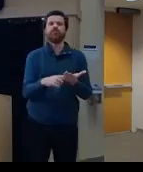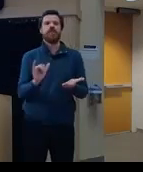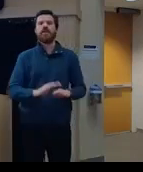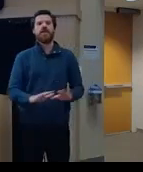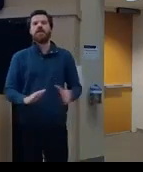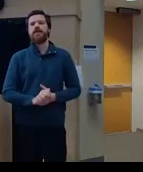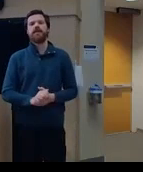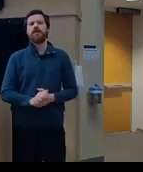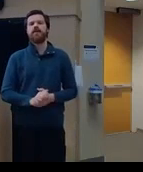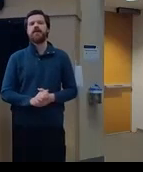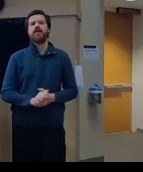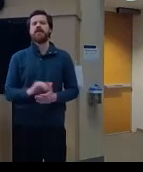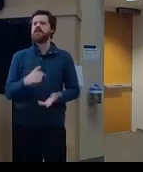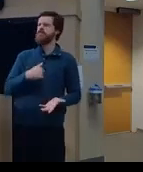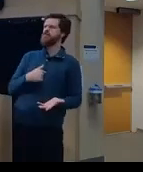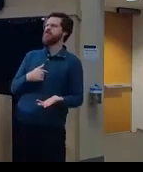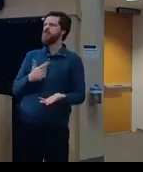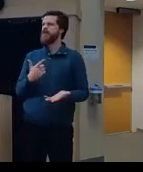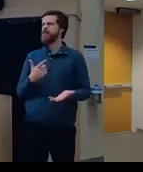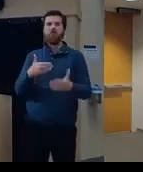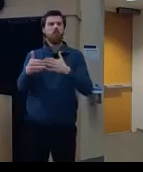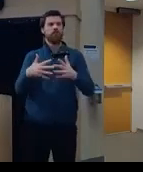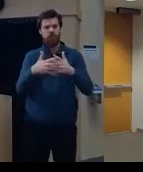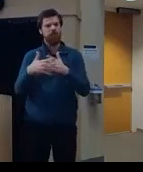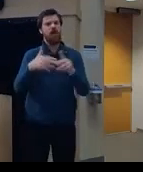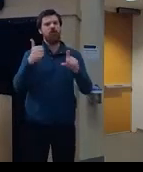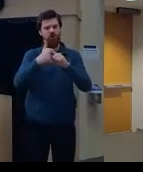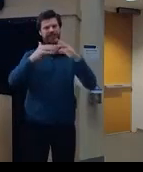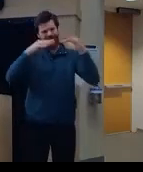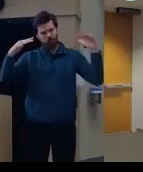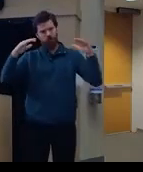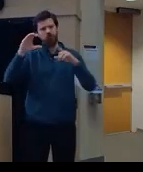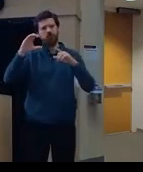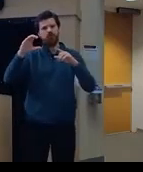it's always been my belief uh although America is a very diverse country now it wasn't always